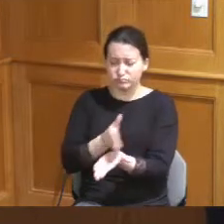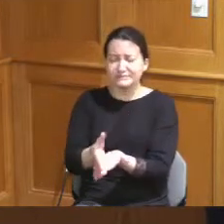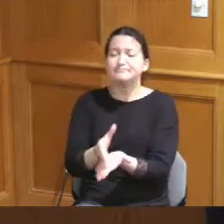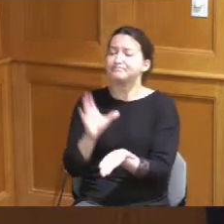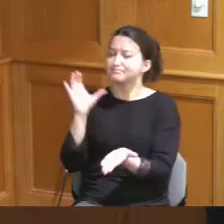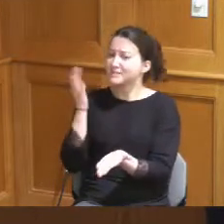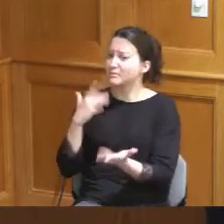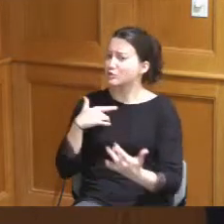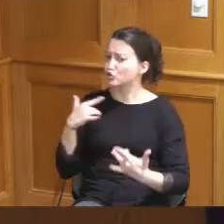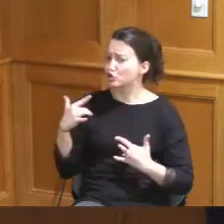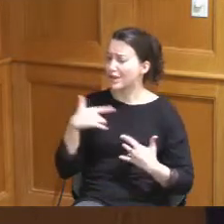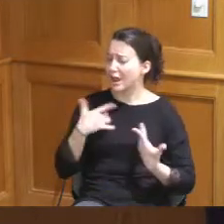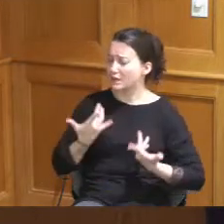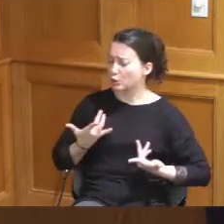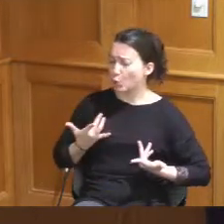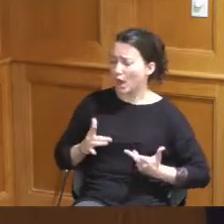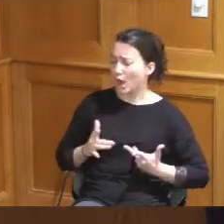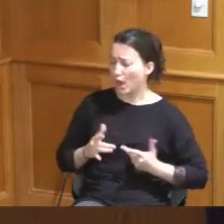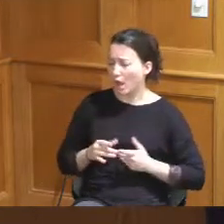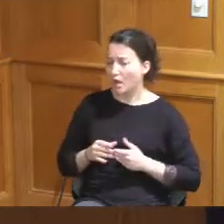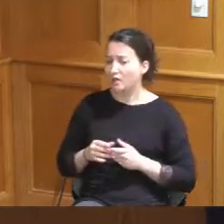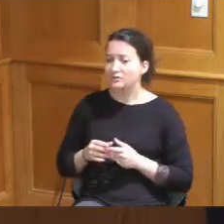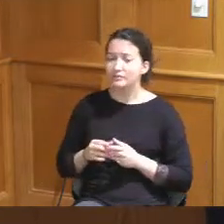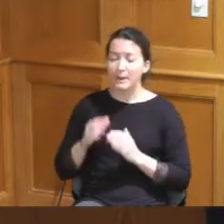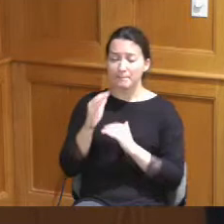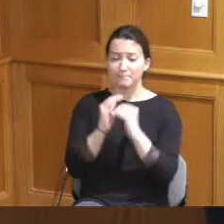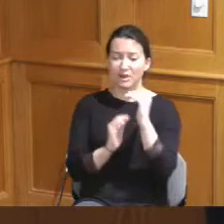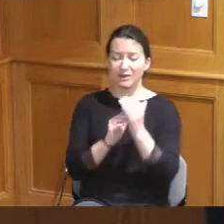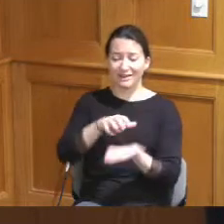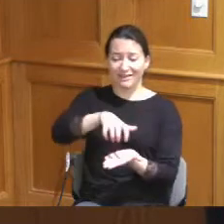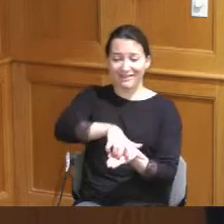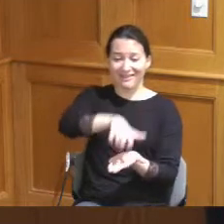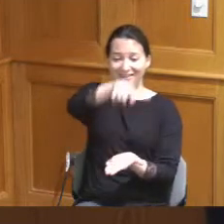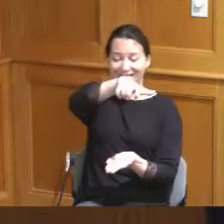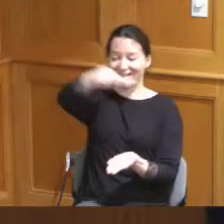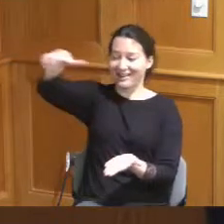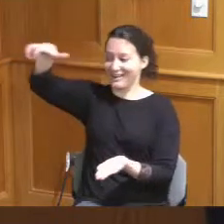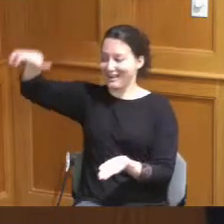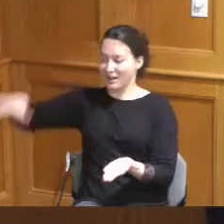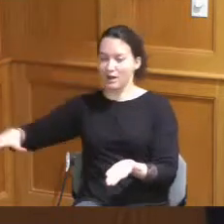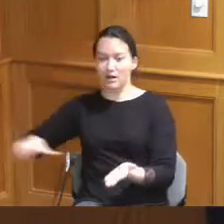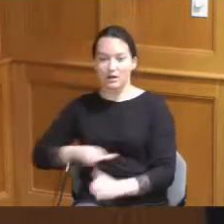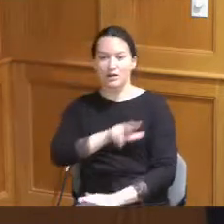want to have one of those things where we move our building and then here come 3CDC with now condos